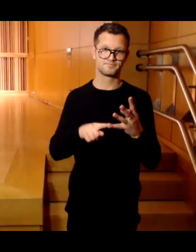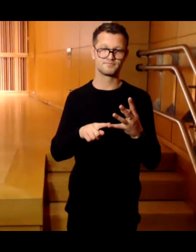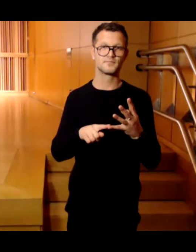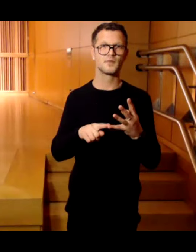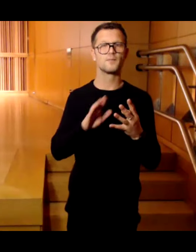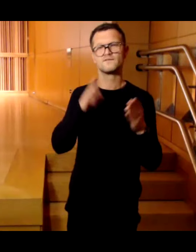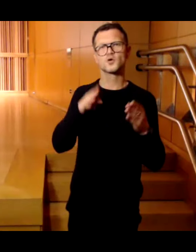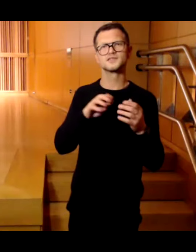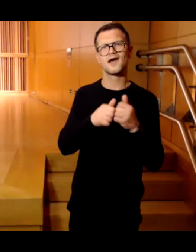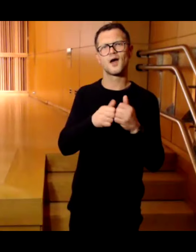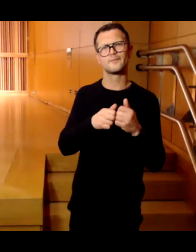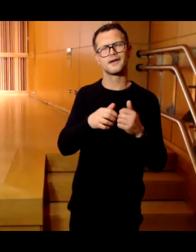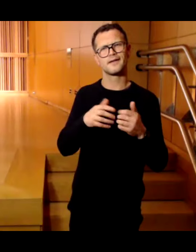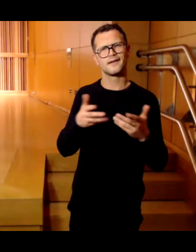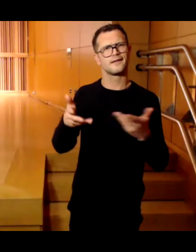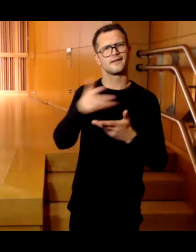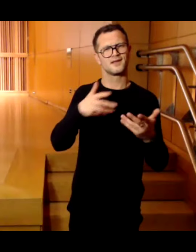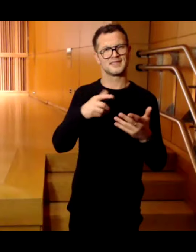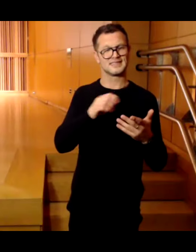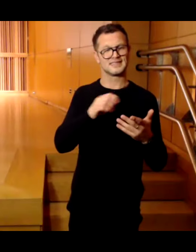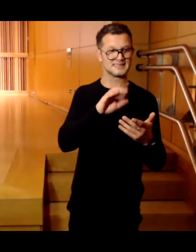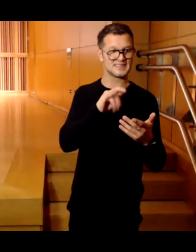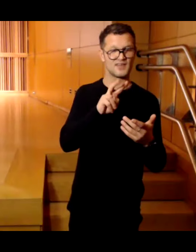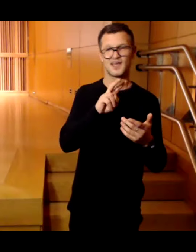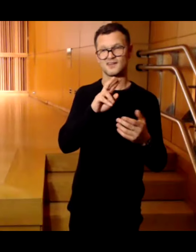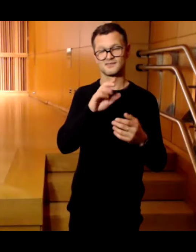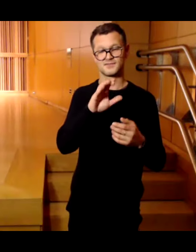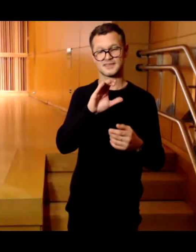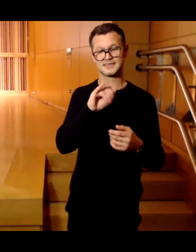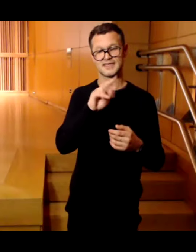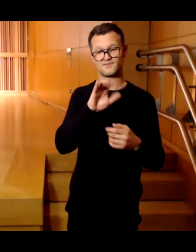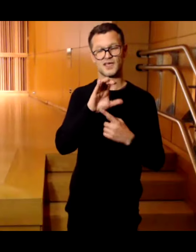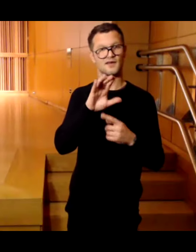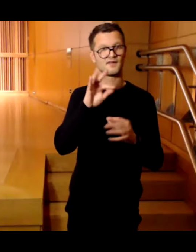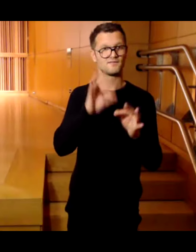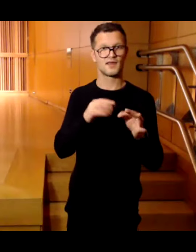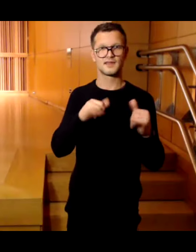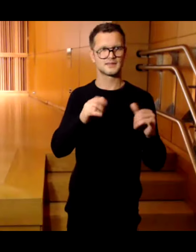a sense of community and civic faith. that is under renewed and ever more vicious attack.